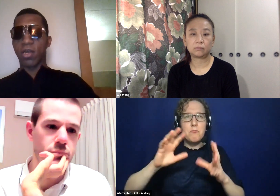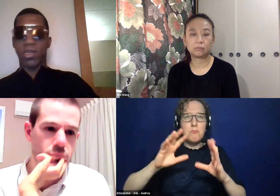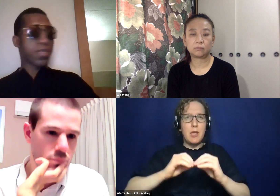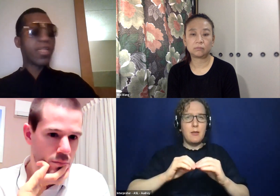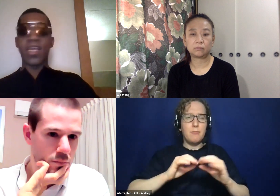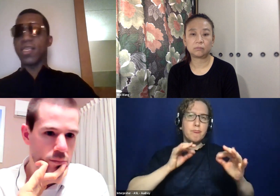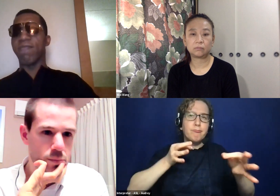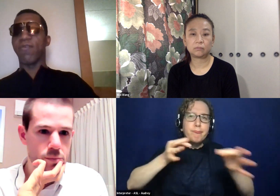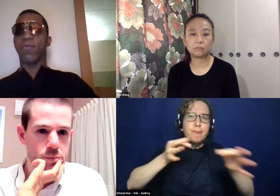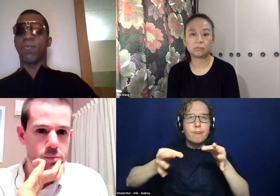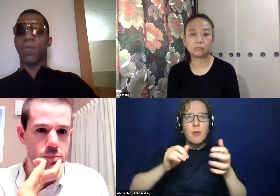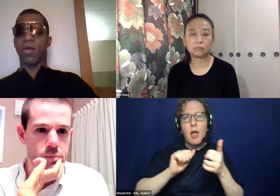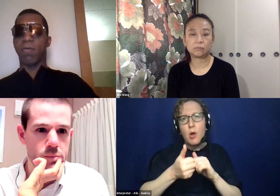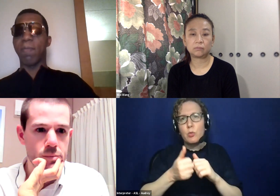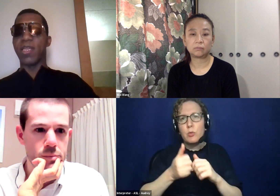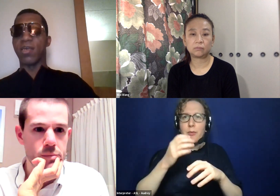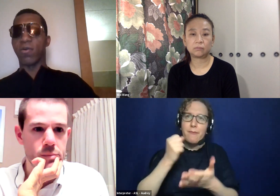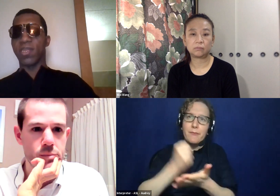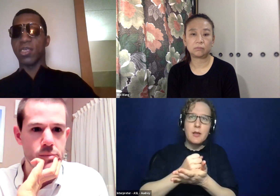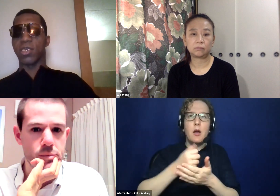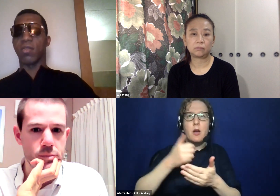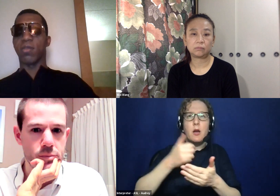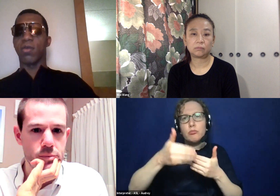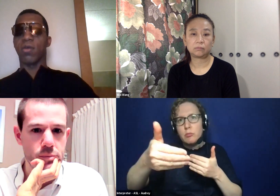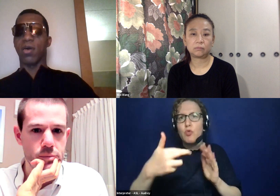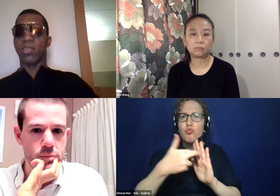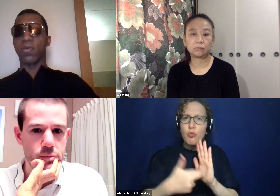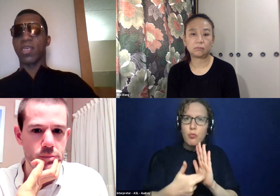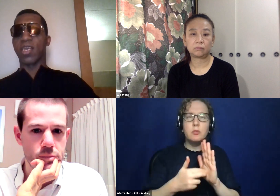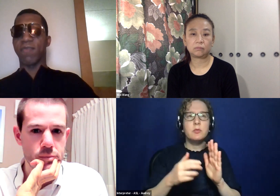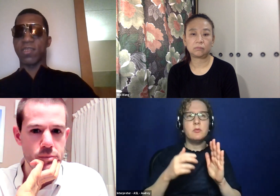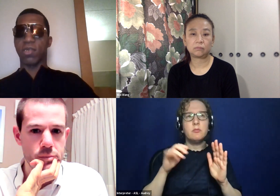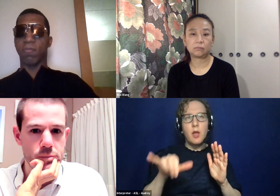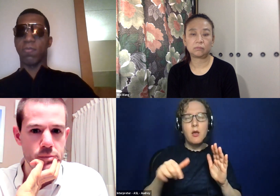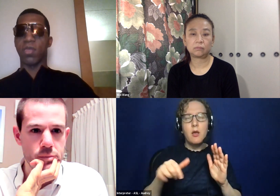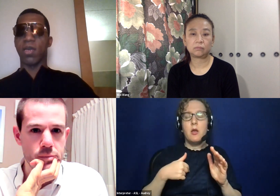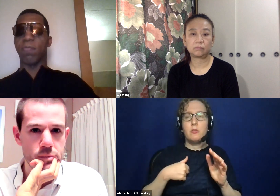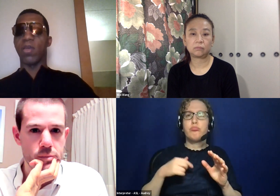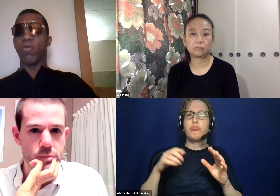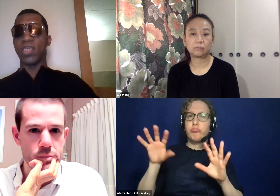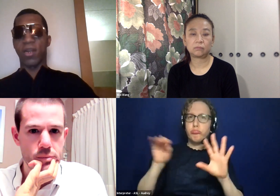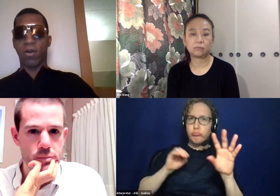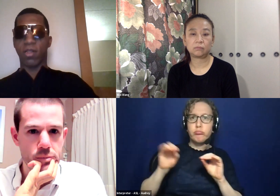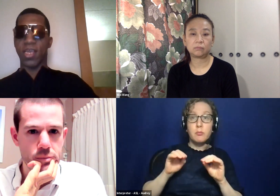conducted the interview, I mean, the orientation, also gave us some general